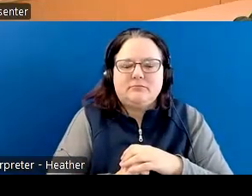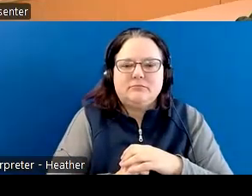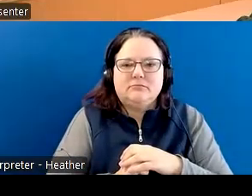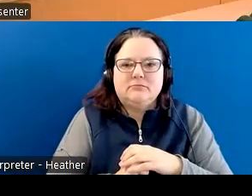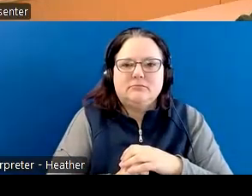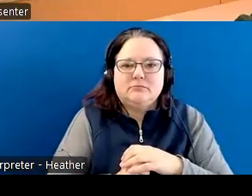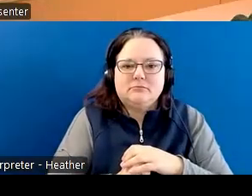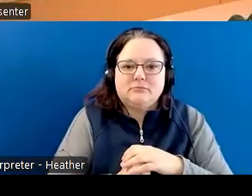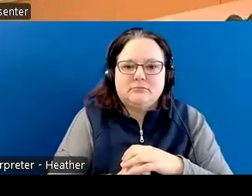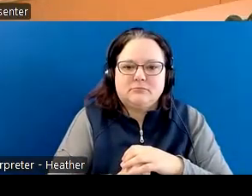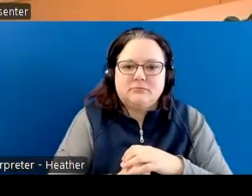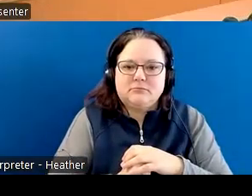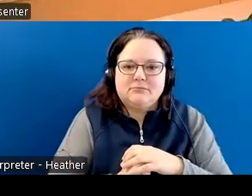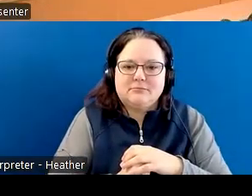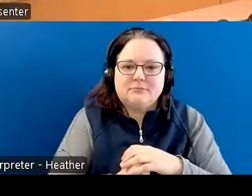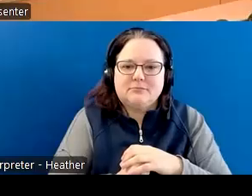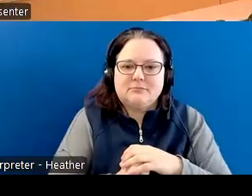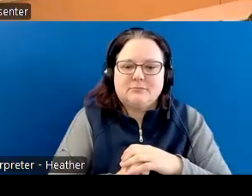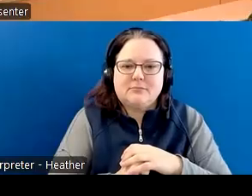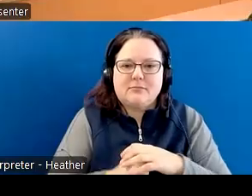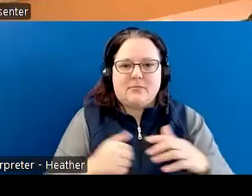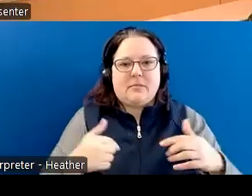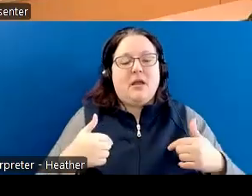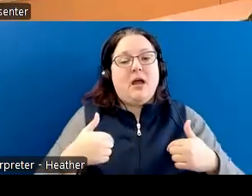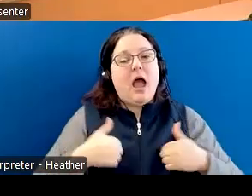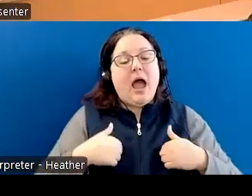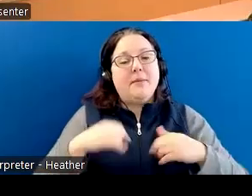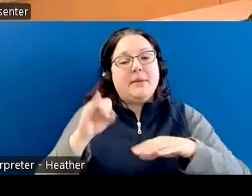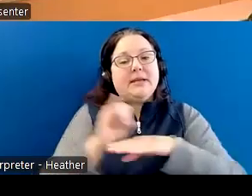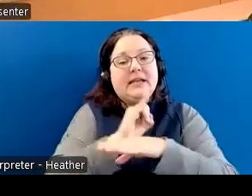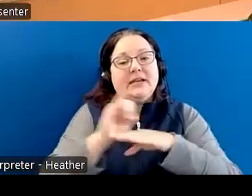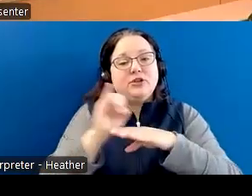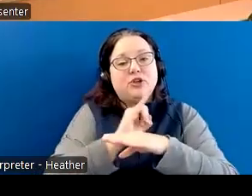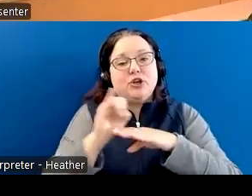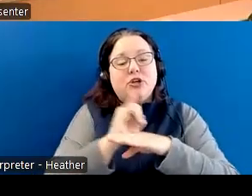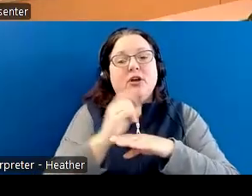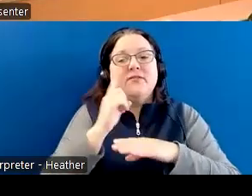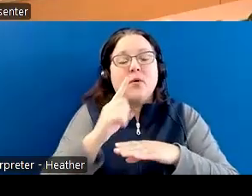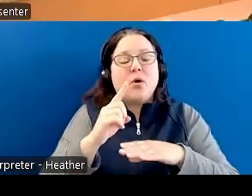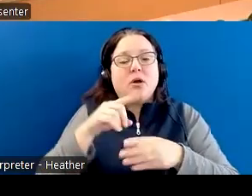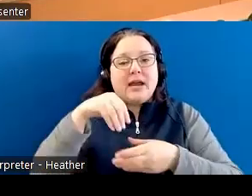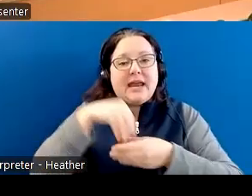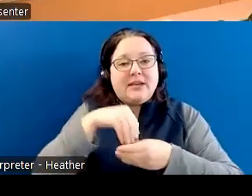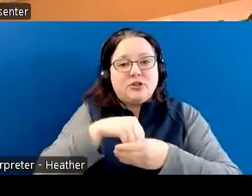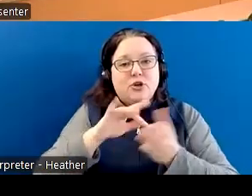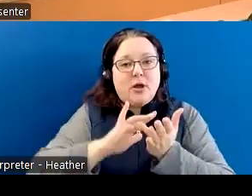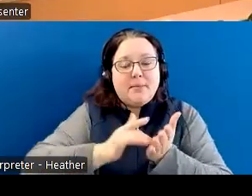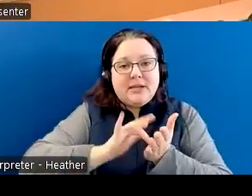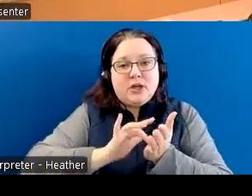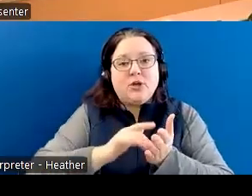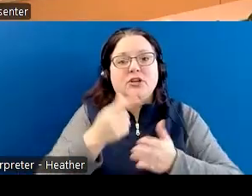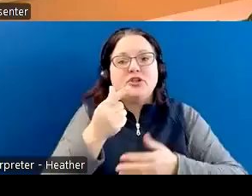Um, hi guys. I'm an internist or a doc of internal medicine uh working on G92 and 192 uh with the